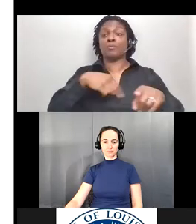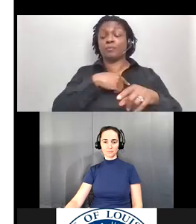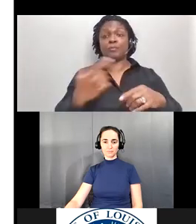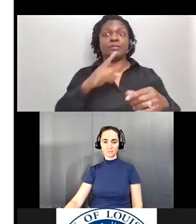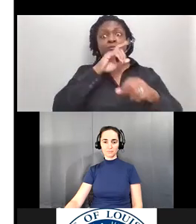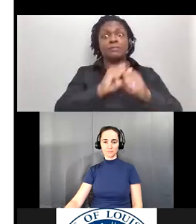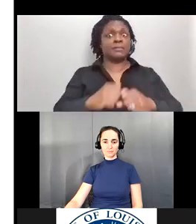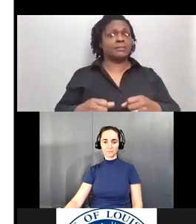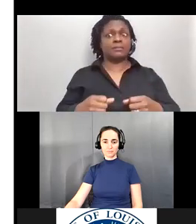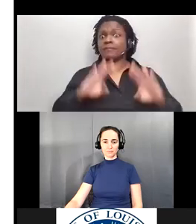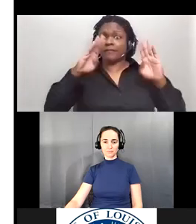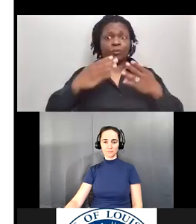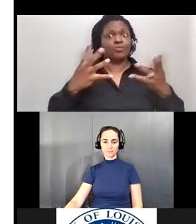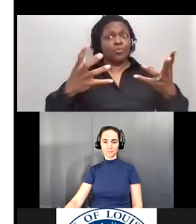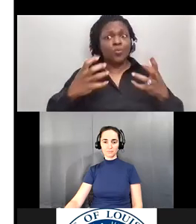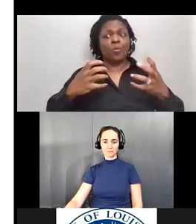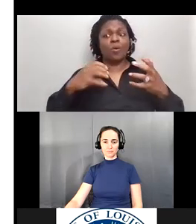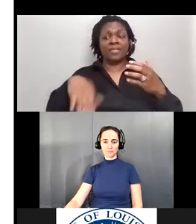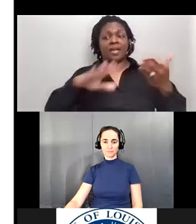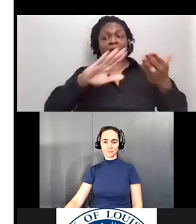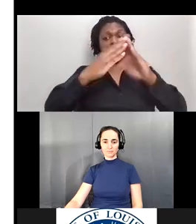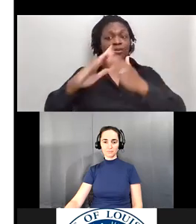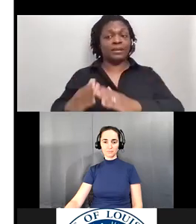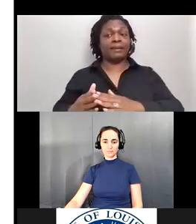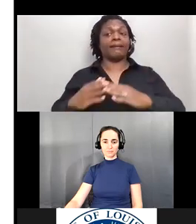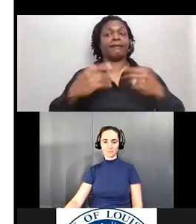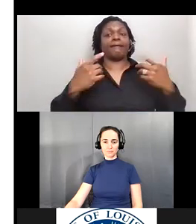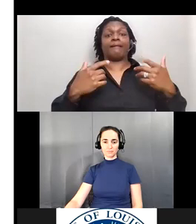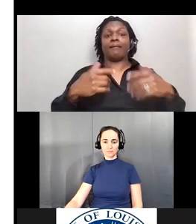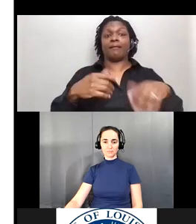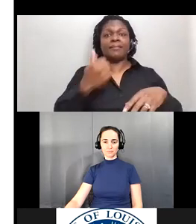the caregivers parents and self advocates and anybody that you want to take a visit